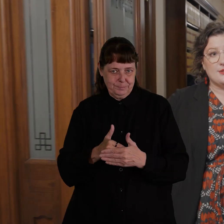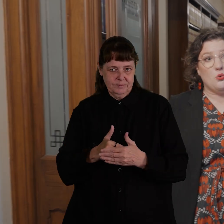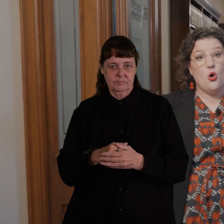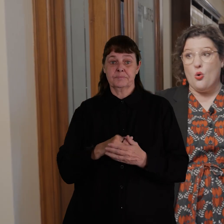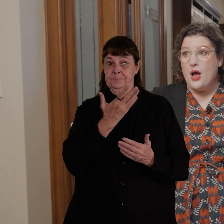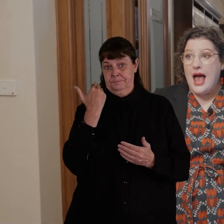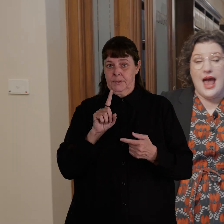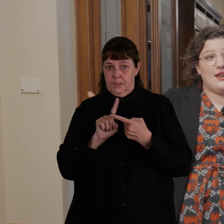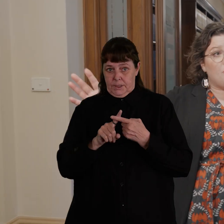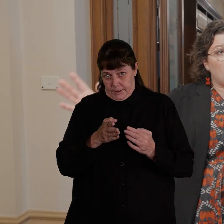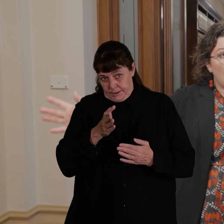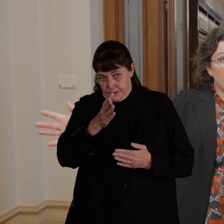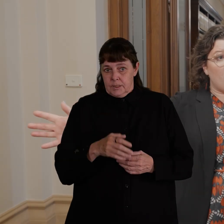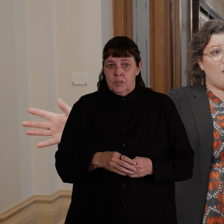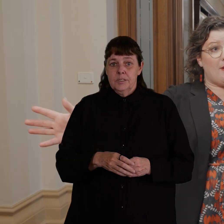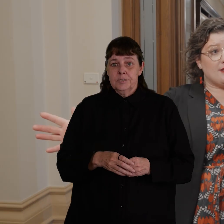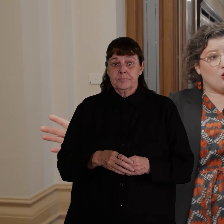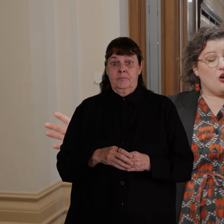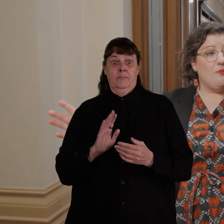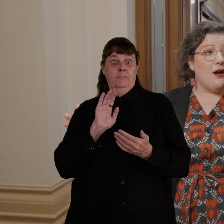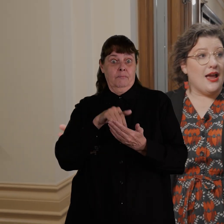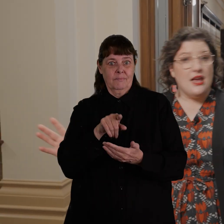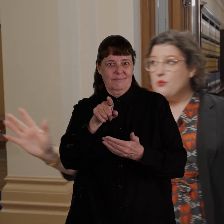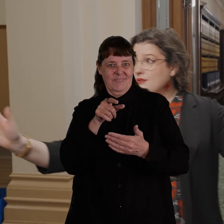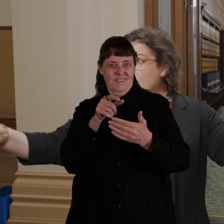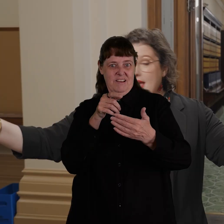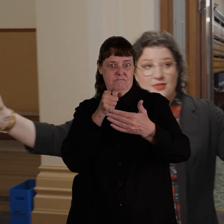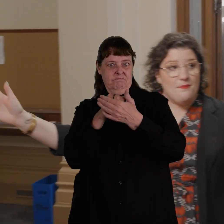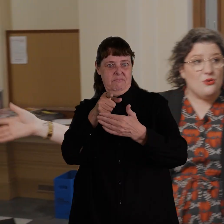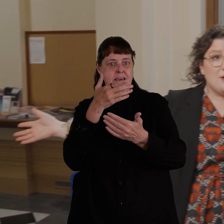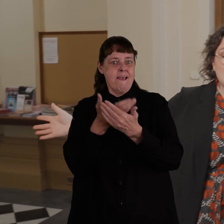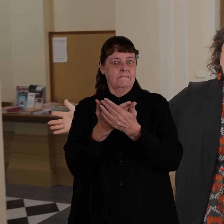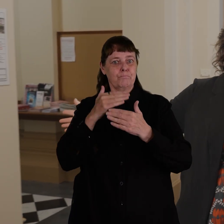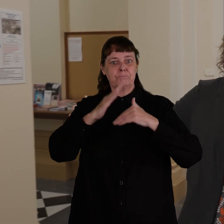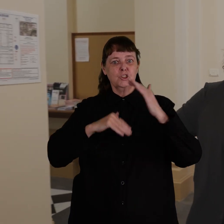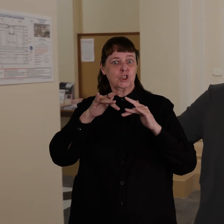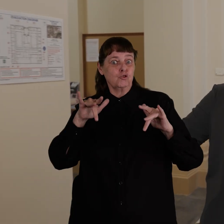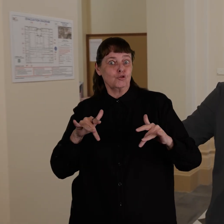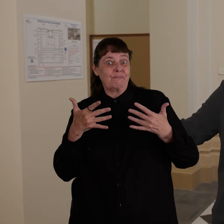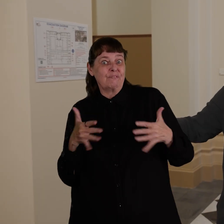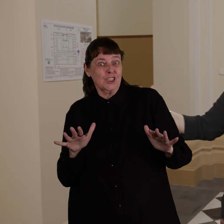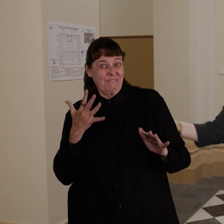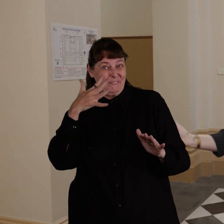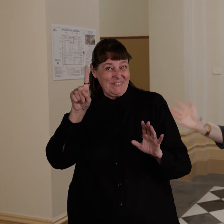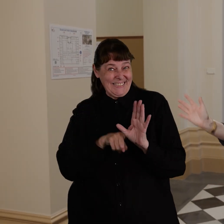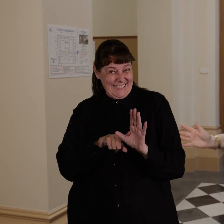this wall, and the wall that we're about to go by was where the building was left unfinished for 50